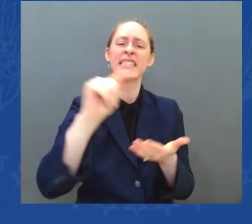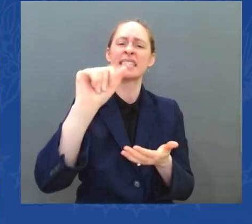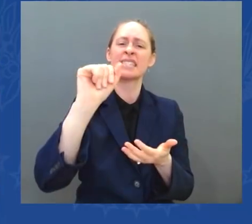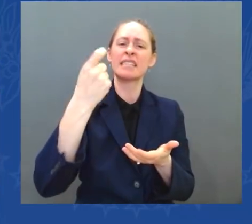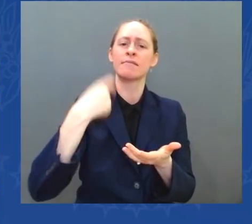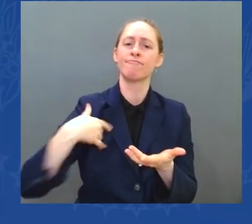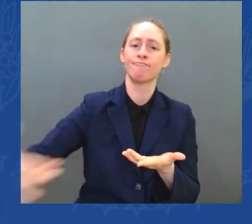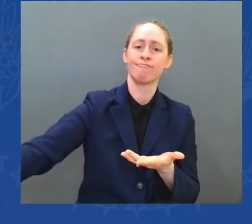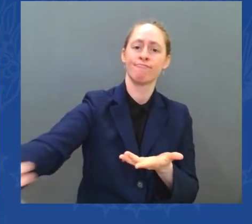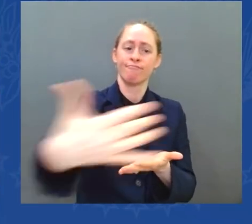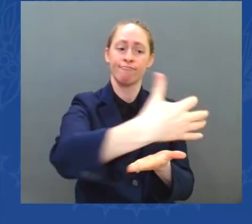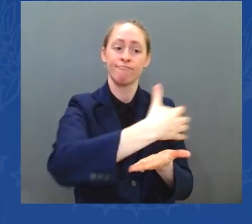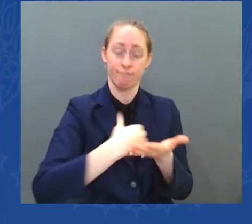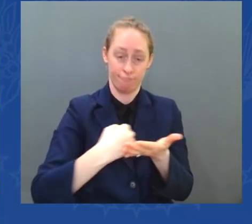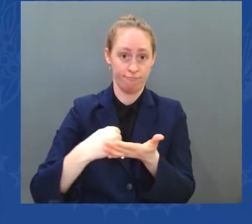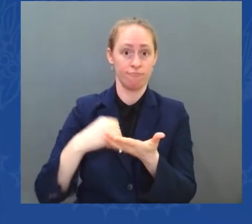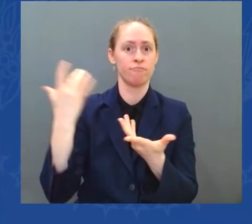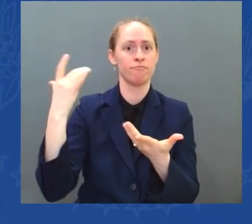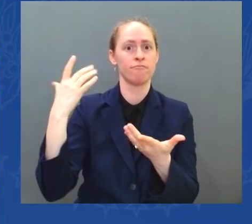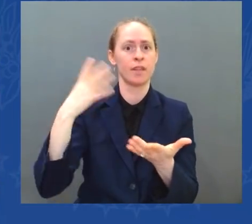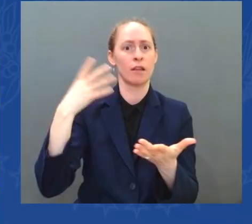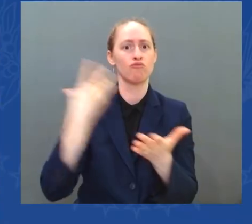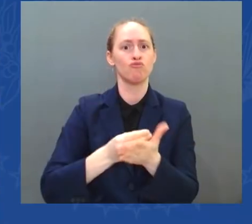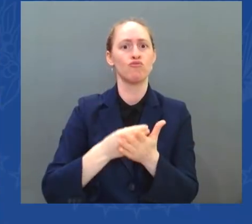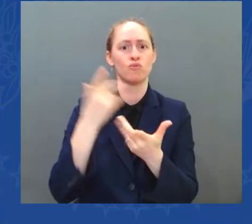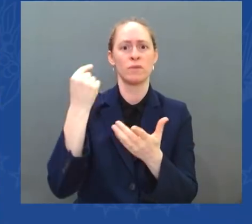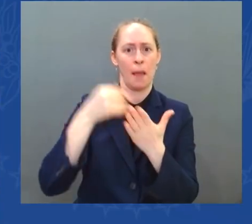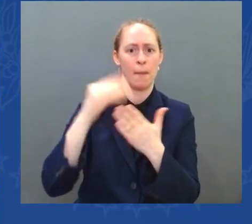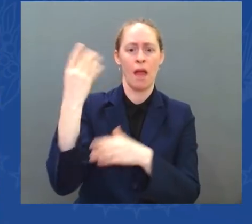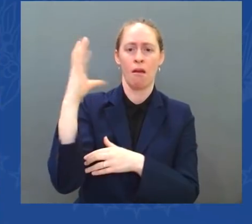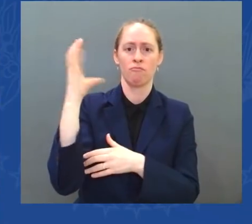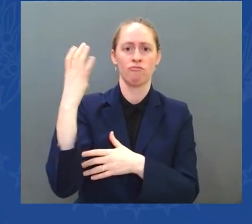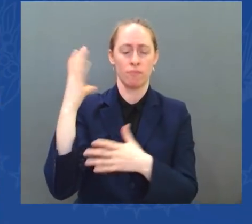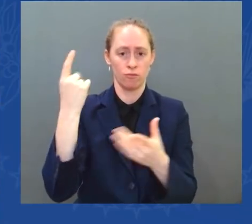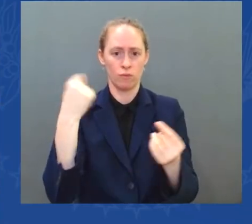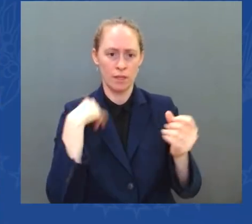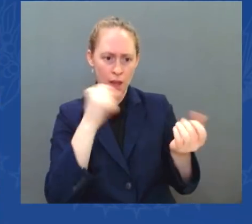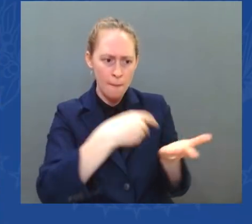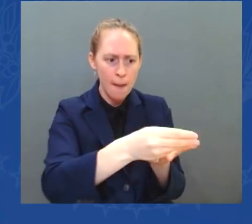American products and American businesses. Every administration says they'll do it.